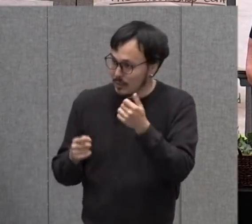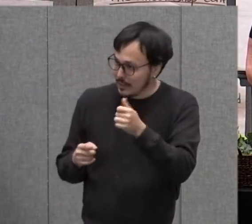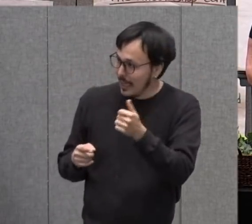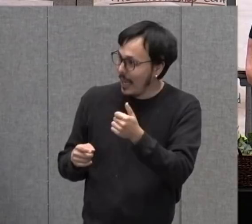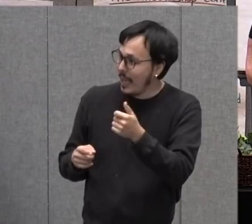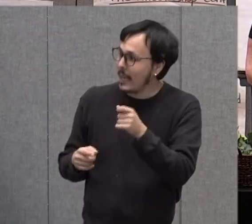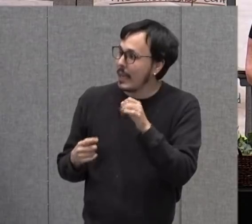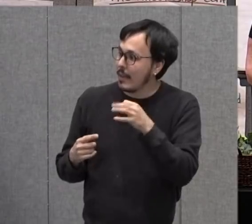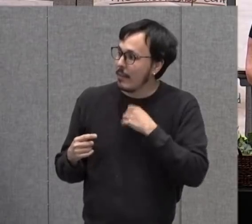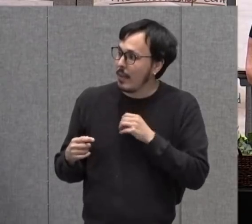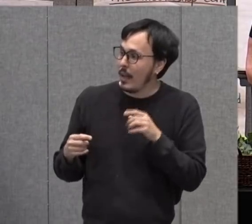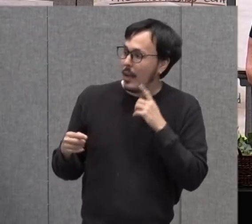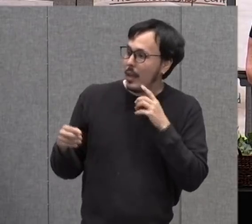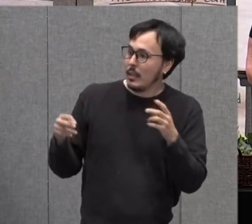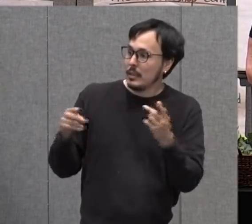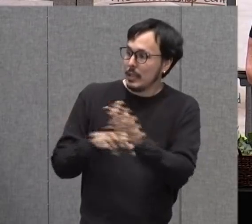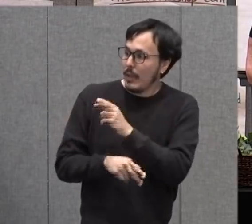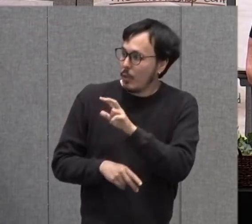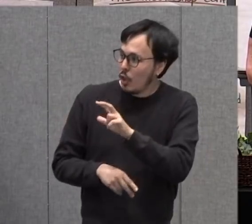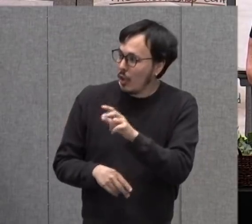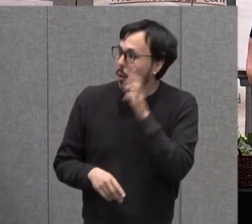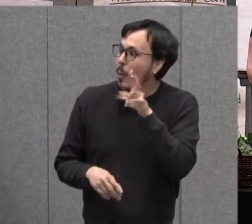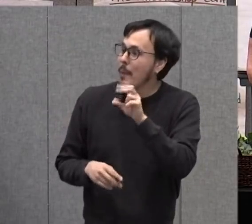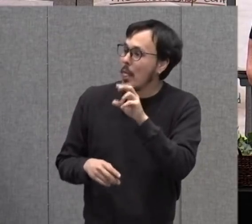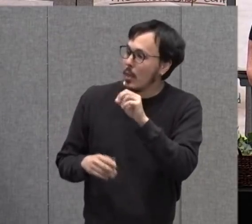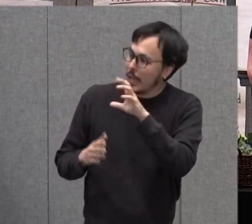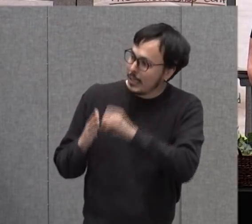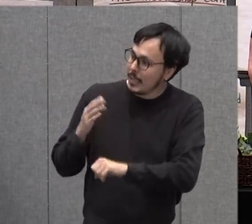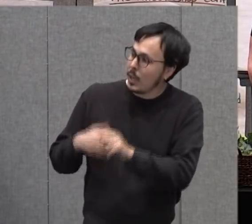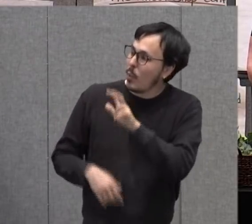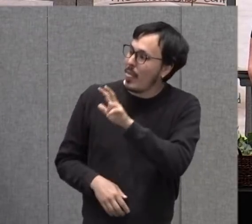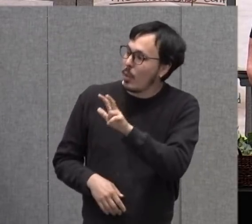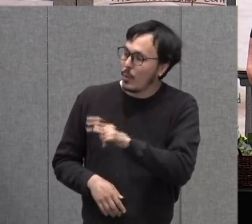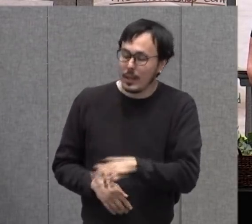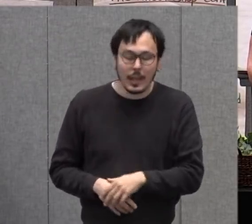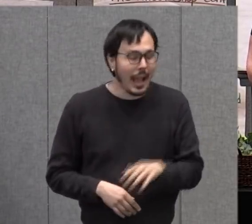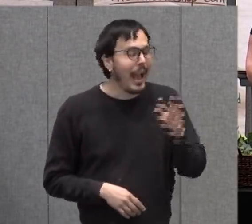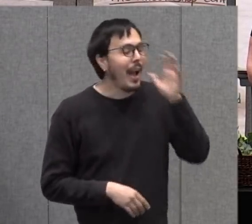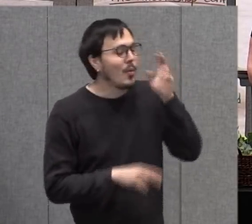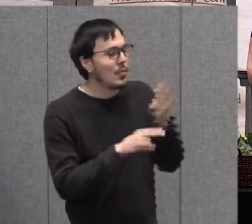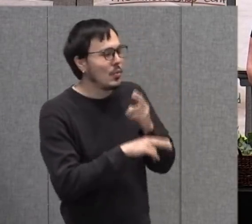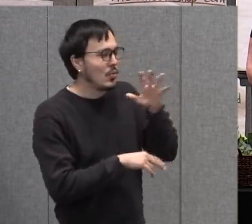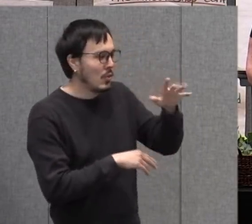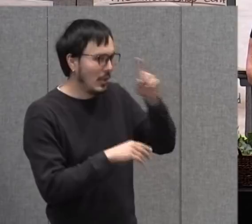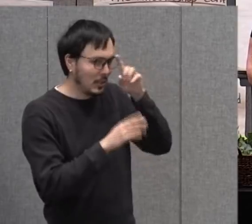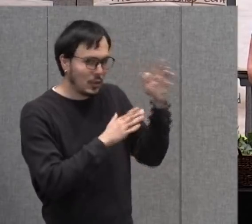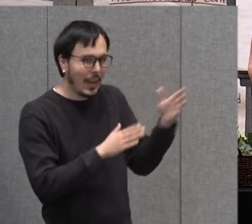and then I just have one extra three that I'd have to take away. So, 30 I'm gonna use your strategy. I think that's a much better strategy.